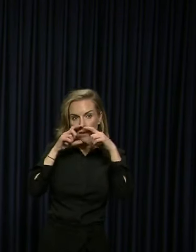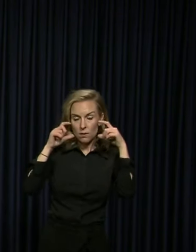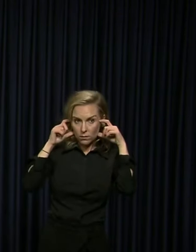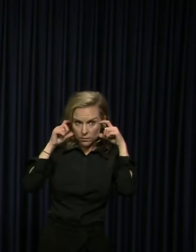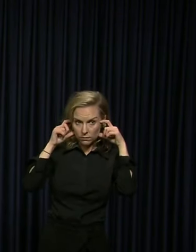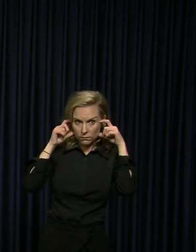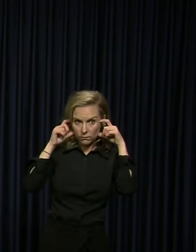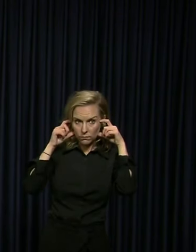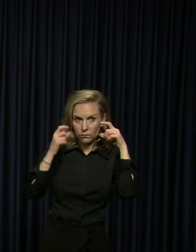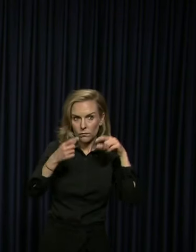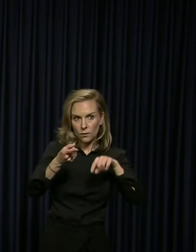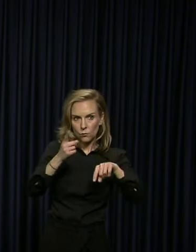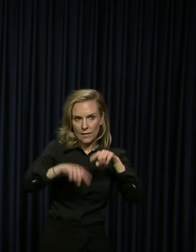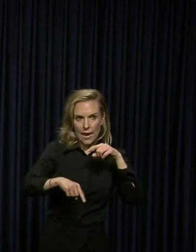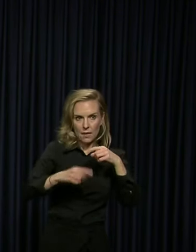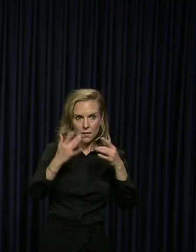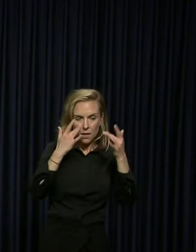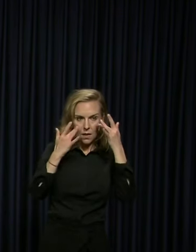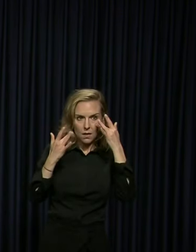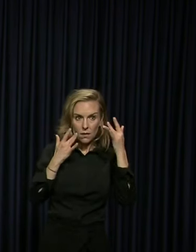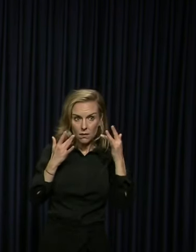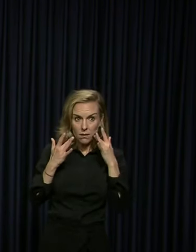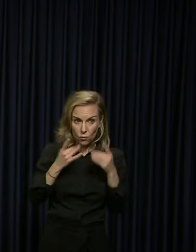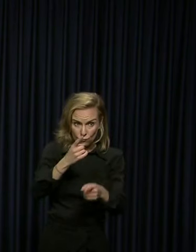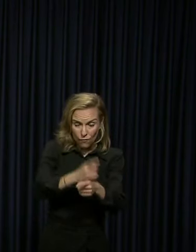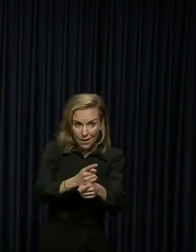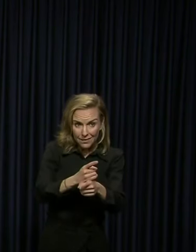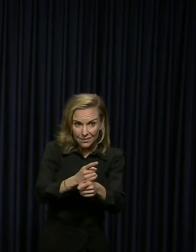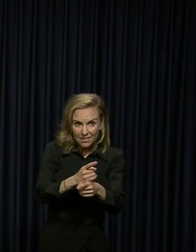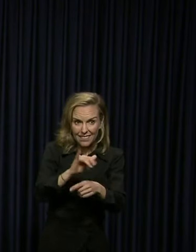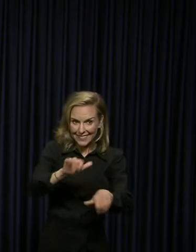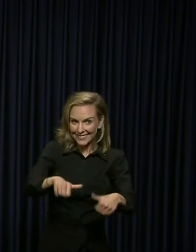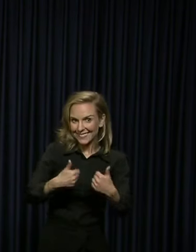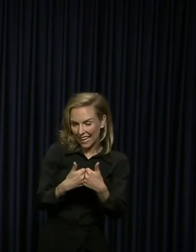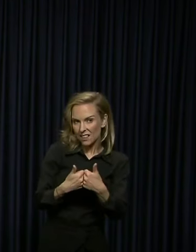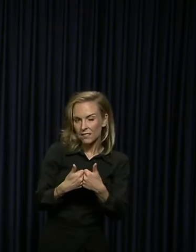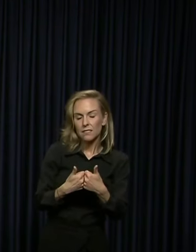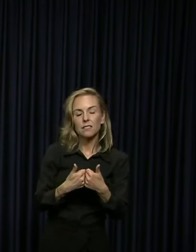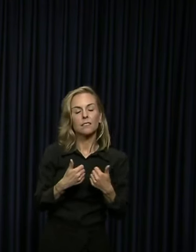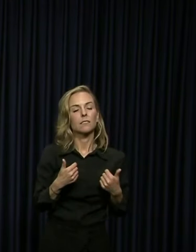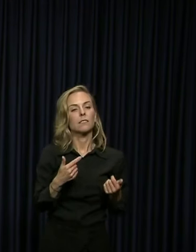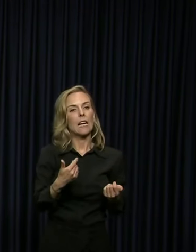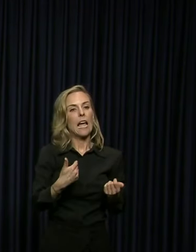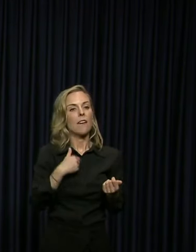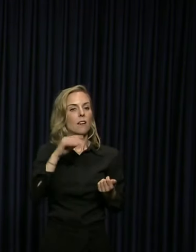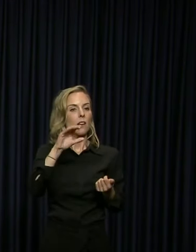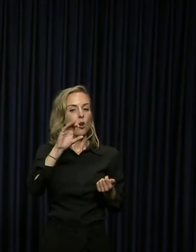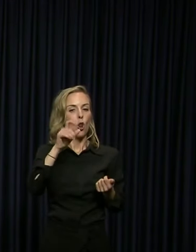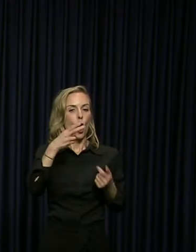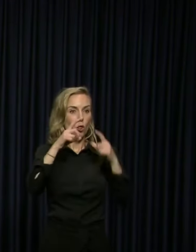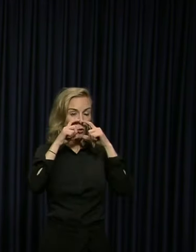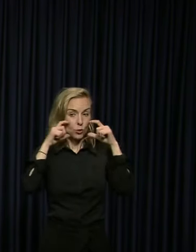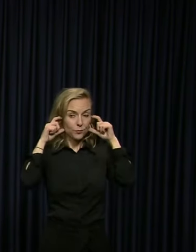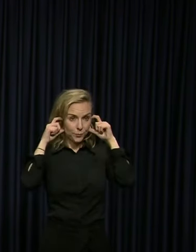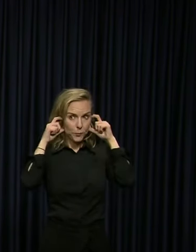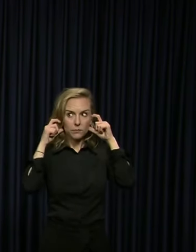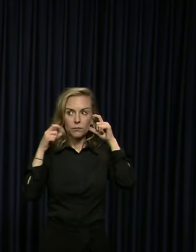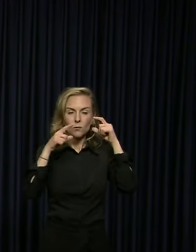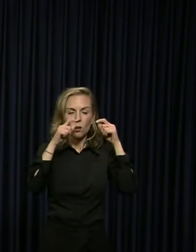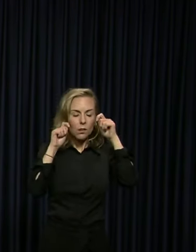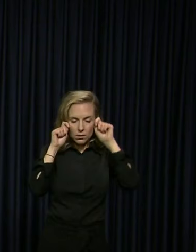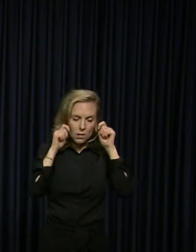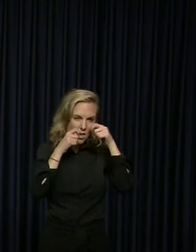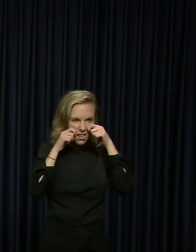FREELANDER.